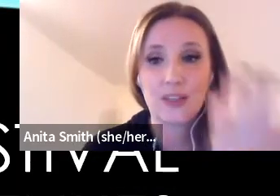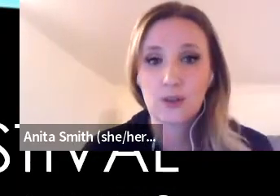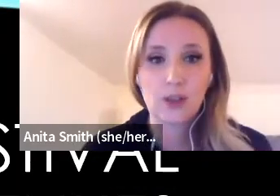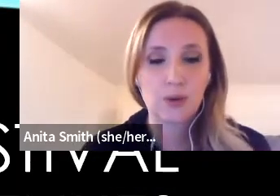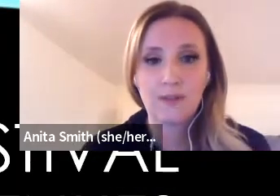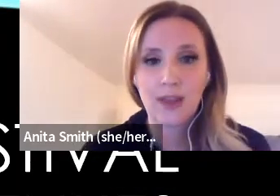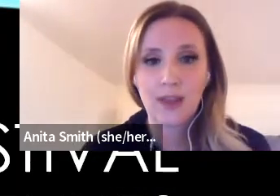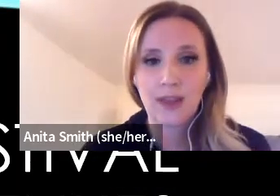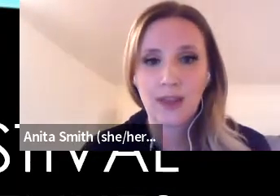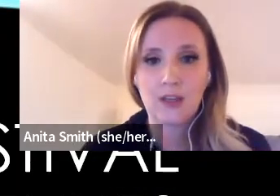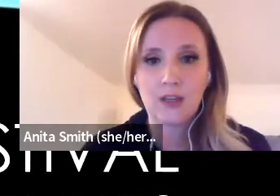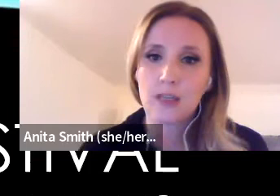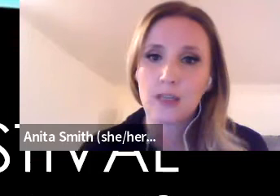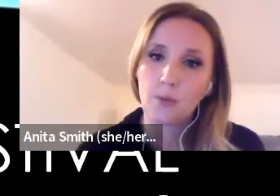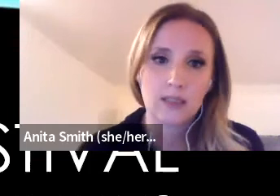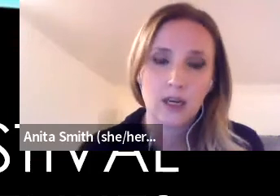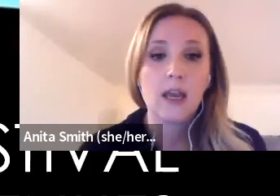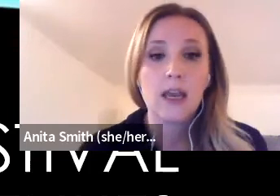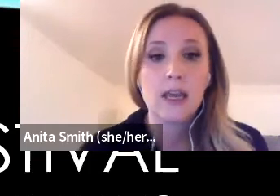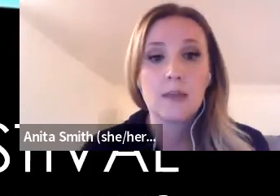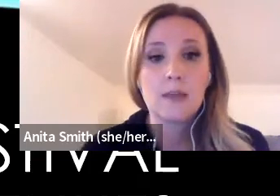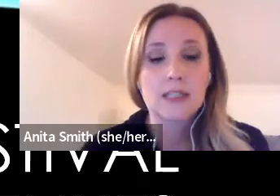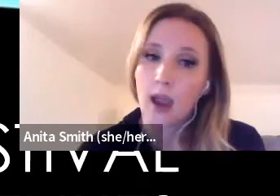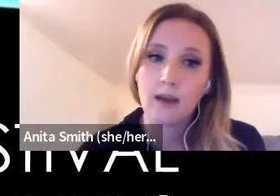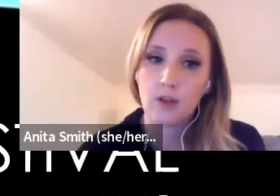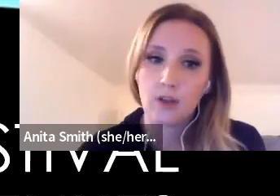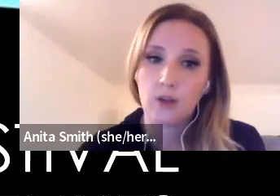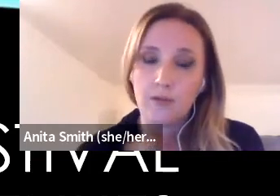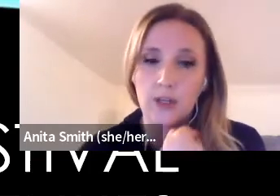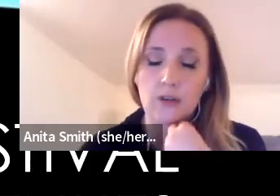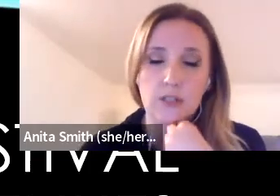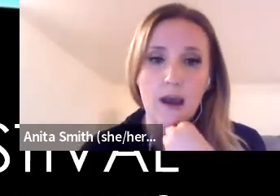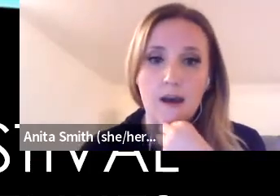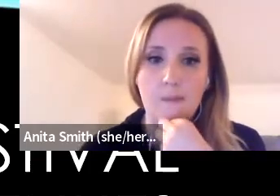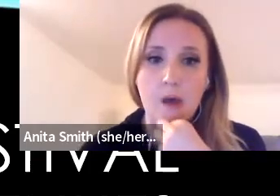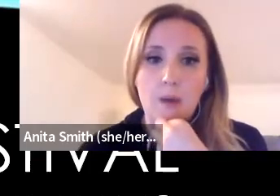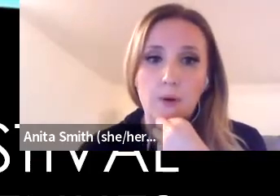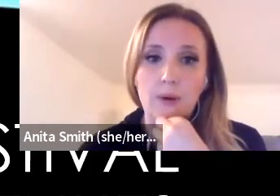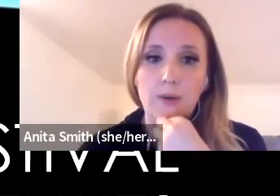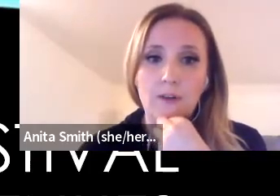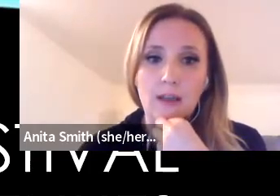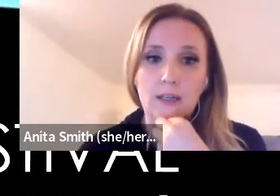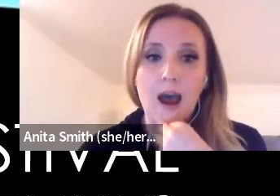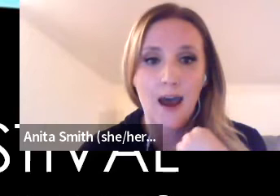So these are the three venues that we'll be using this year. In the past, we have used more venues, but we were finding,